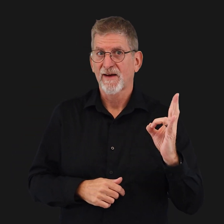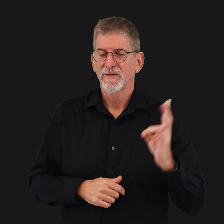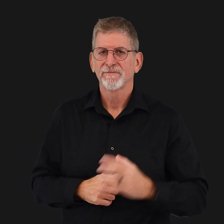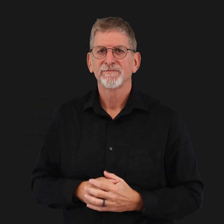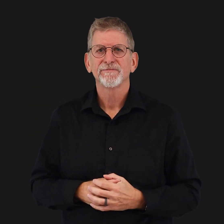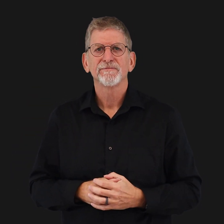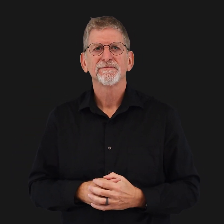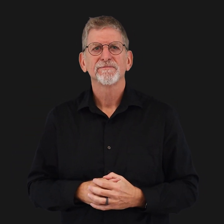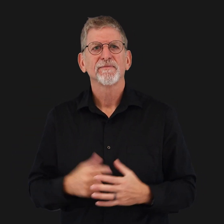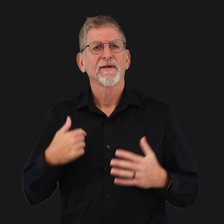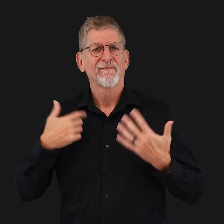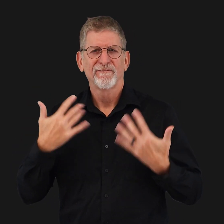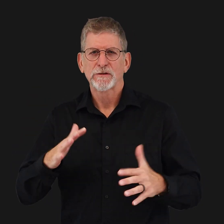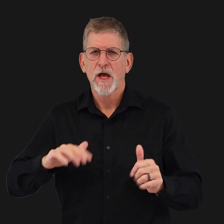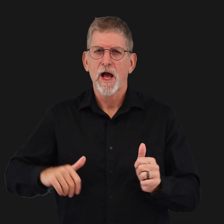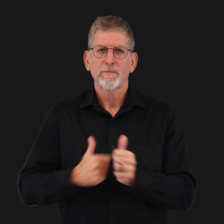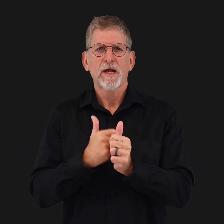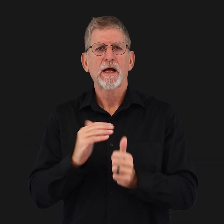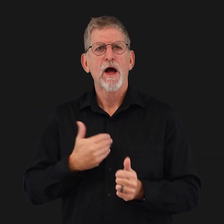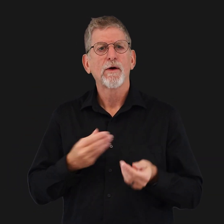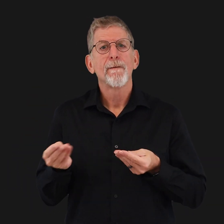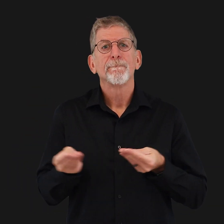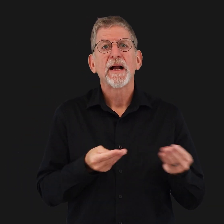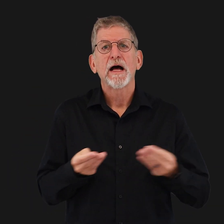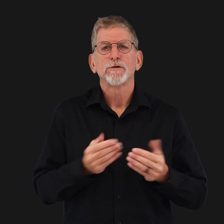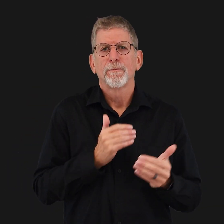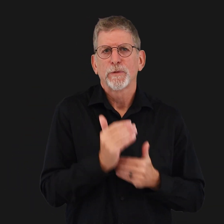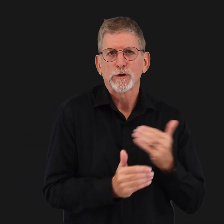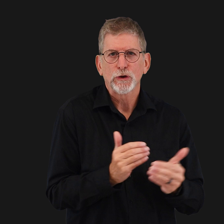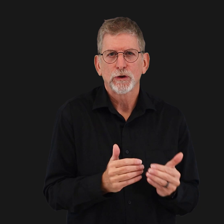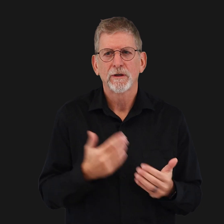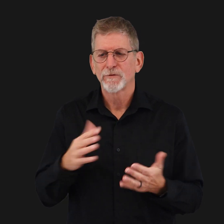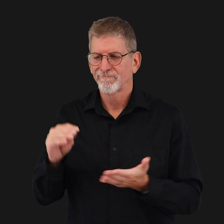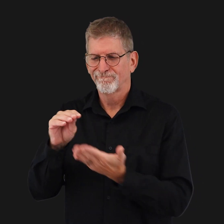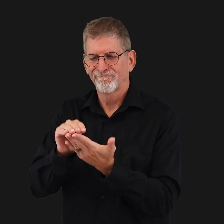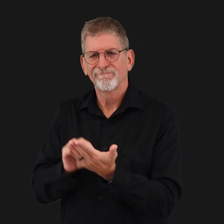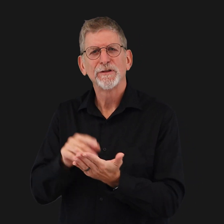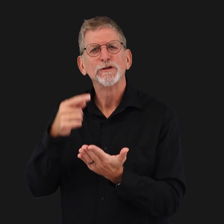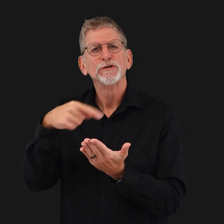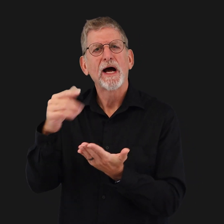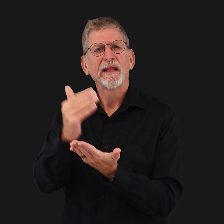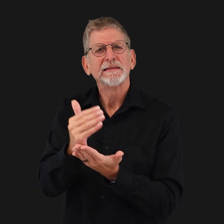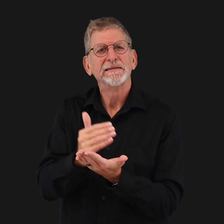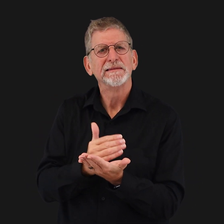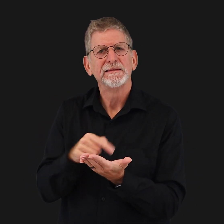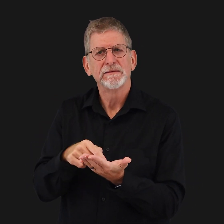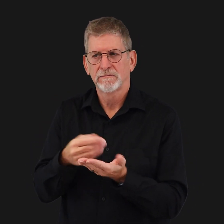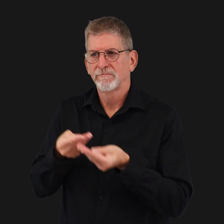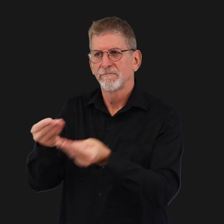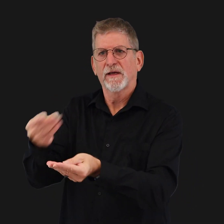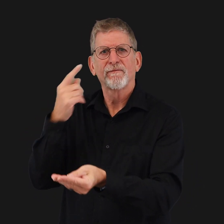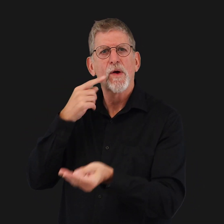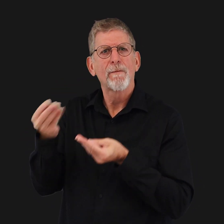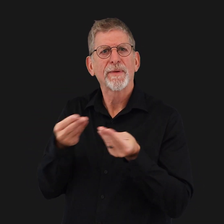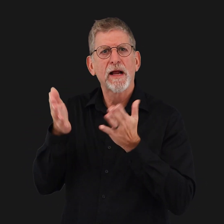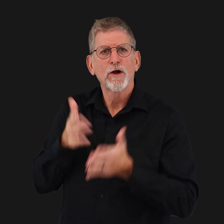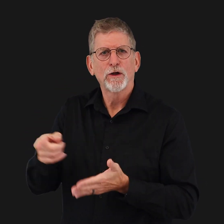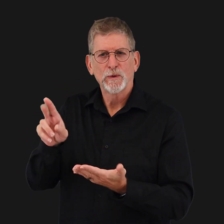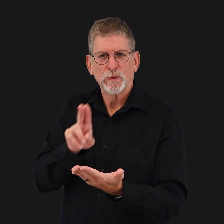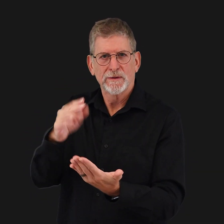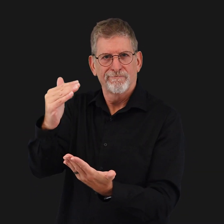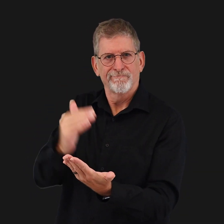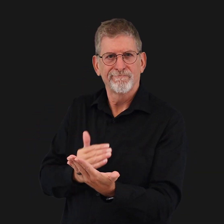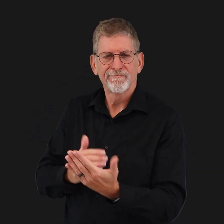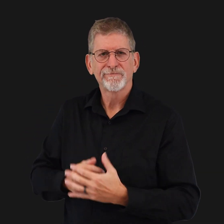• We have updated our Mediation Procedures and created a checklist for mediators.